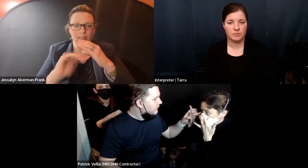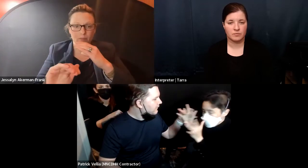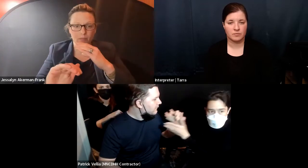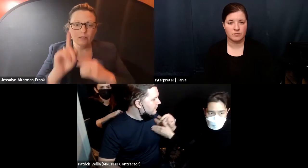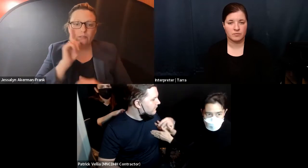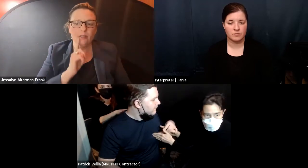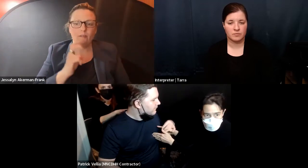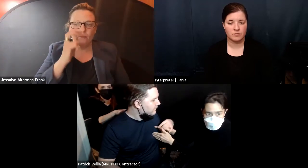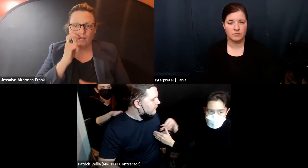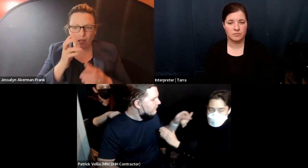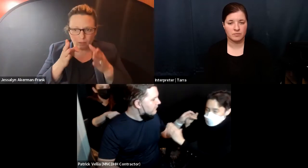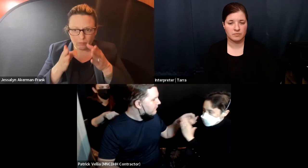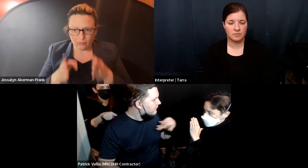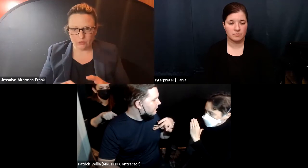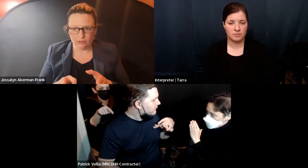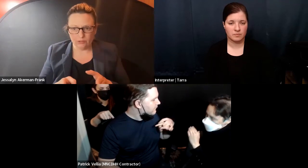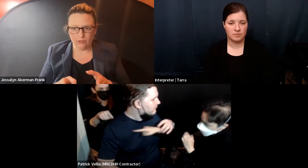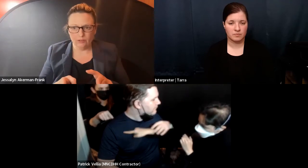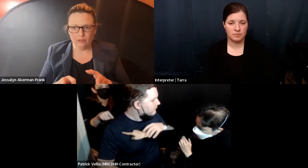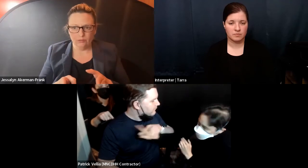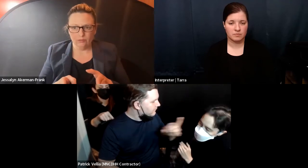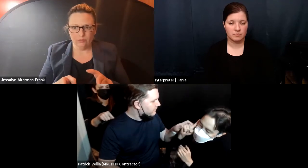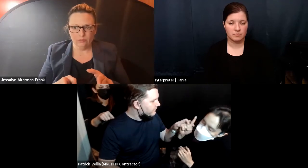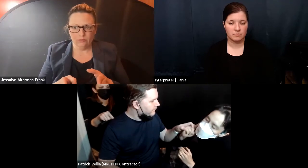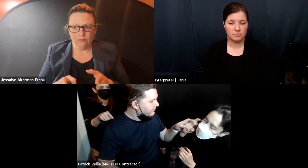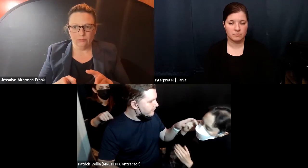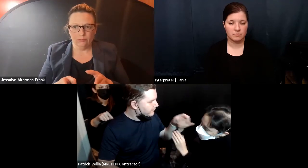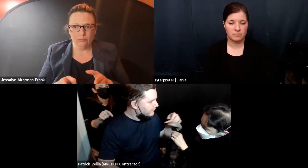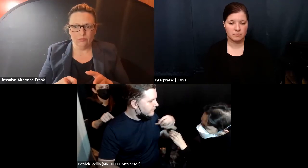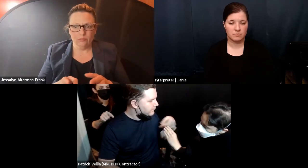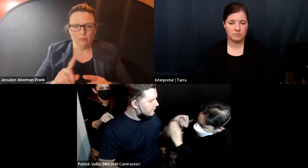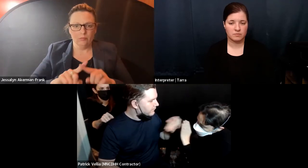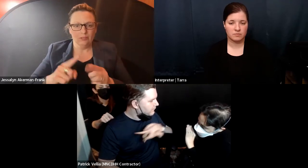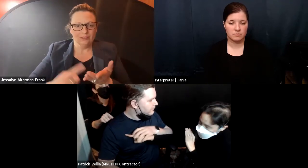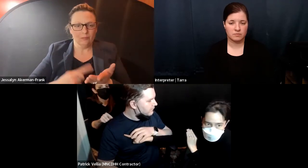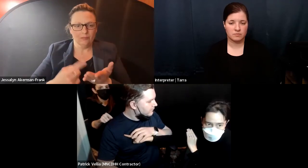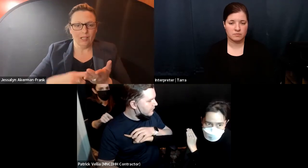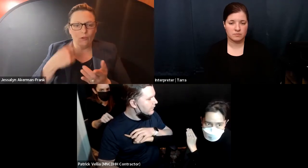Jessalyn: I will clarify that.